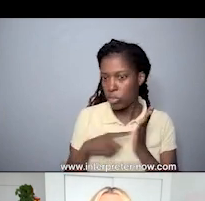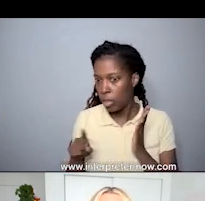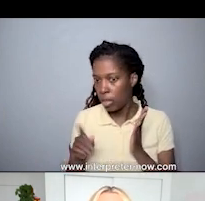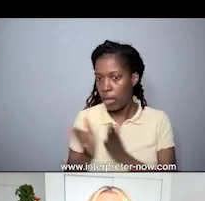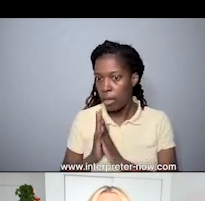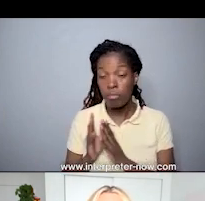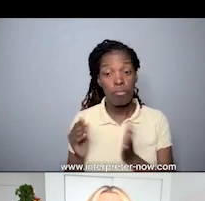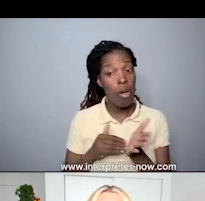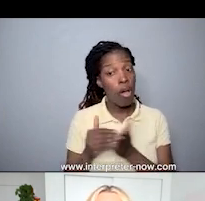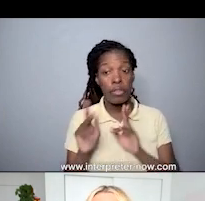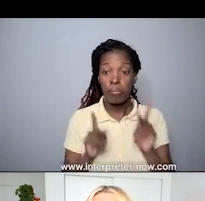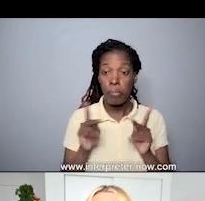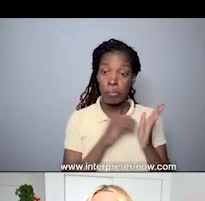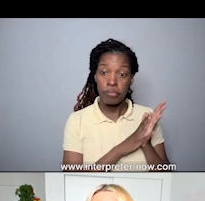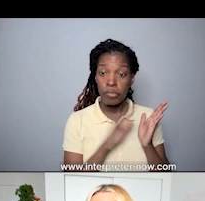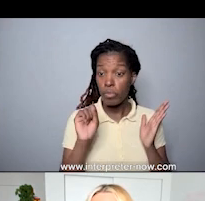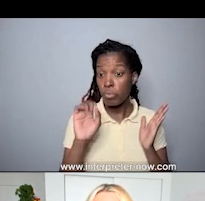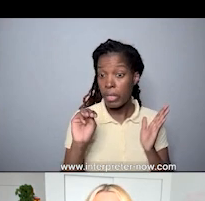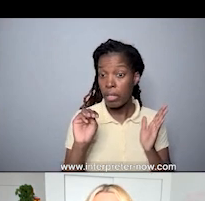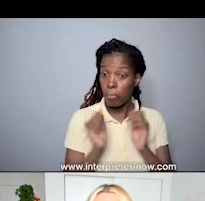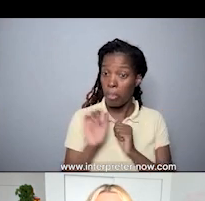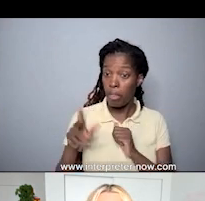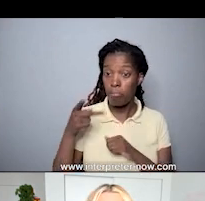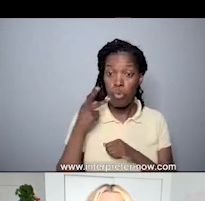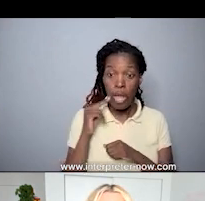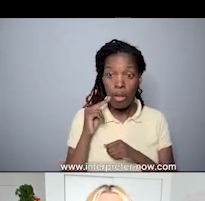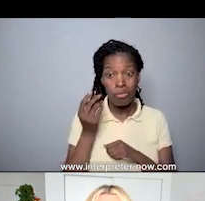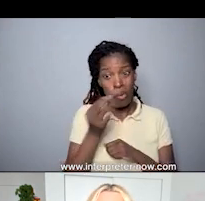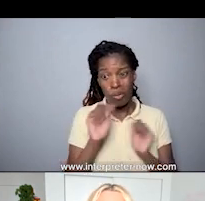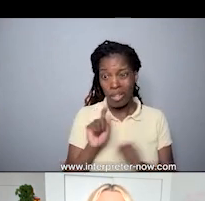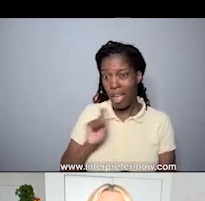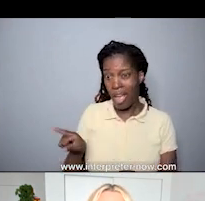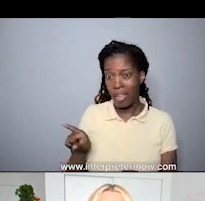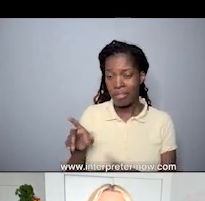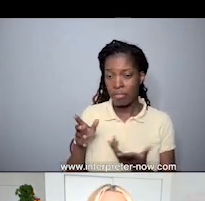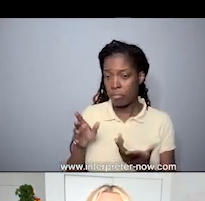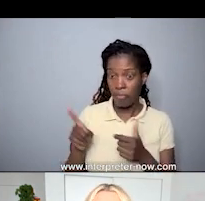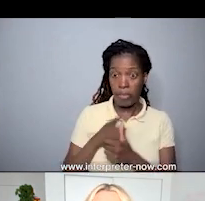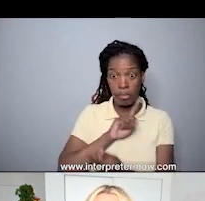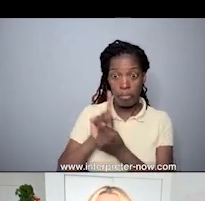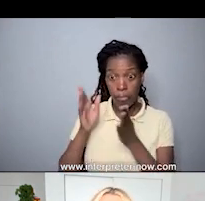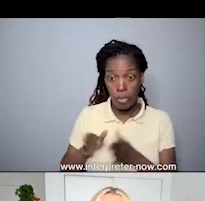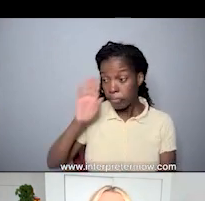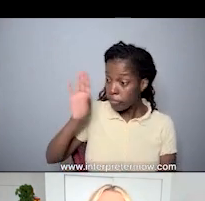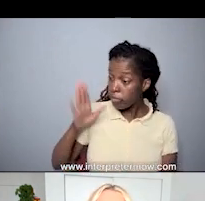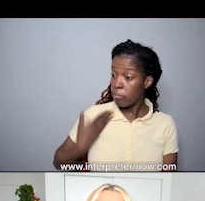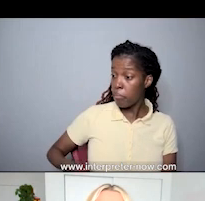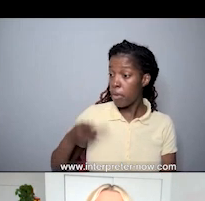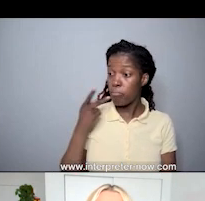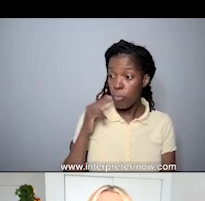Often, people include their pronouns on social media, so you can look there. You can also just ask when you first meet people.